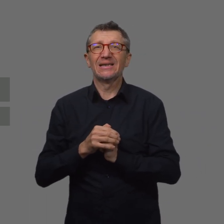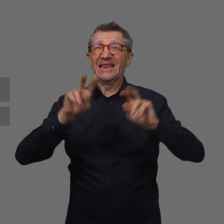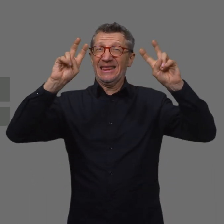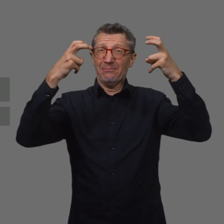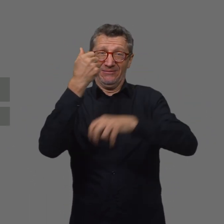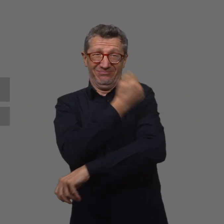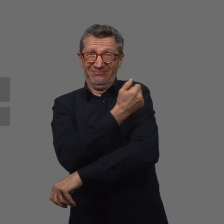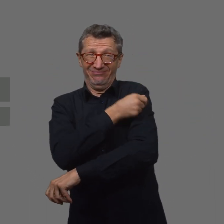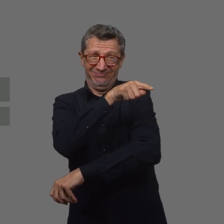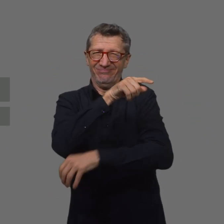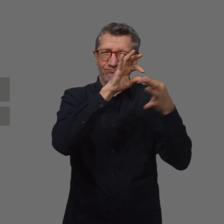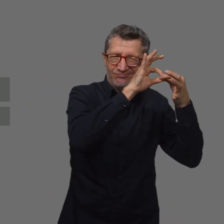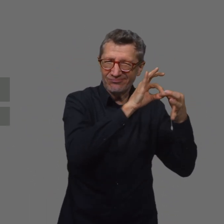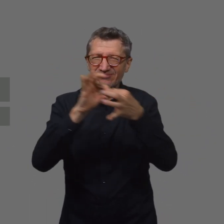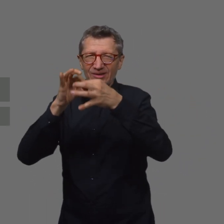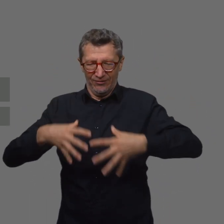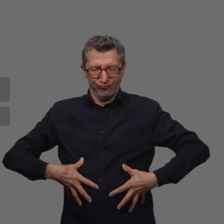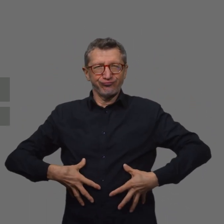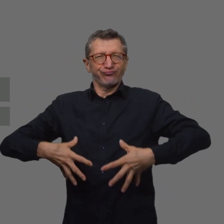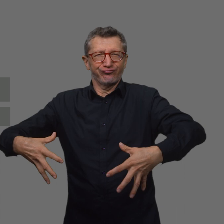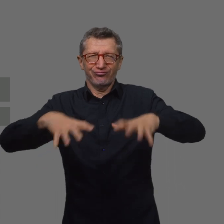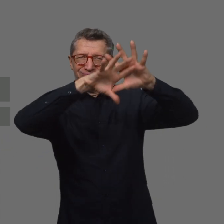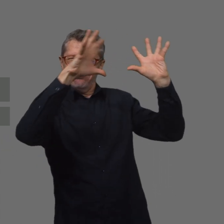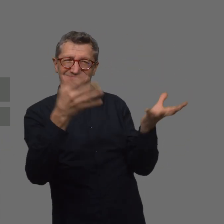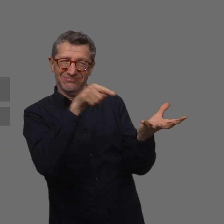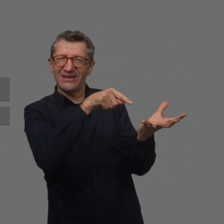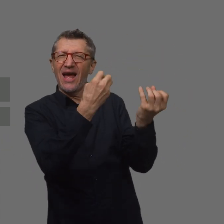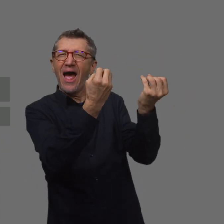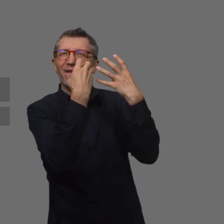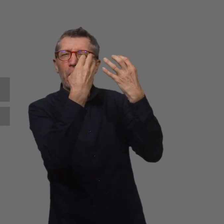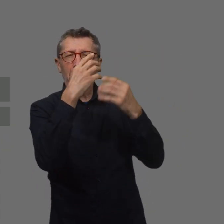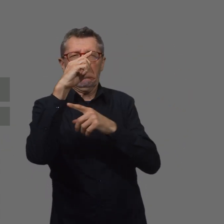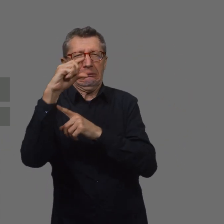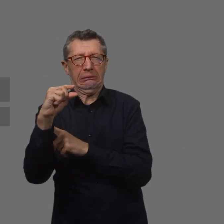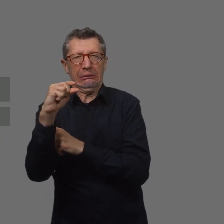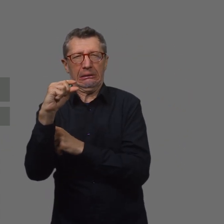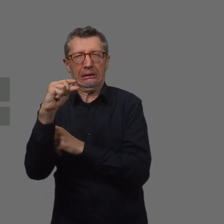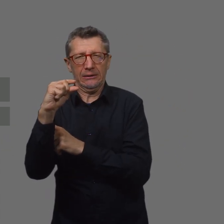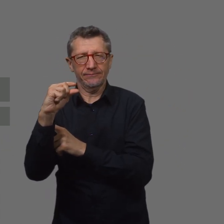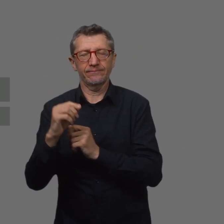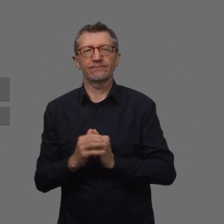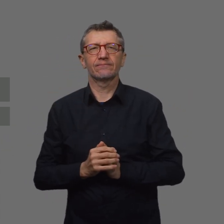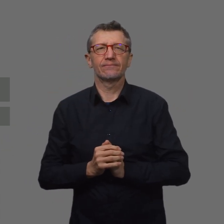as there is still a lack of data on vaccination during pregnancy.